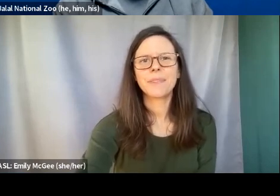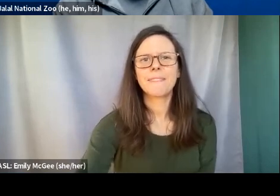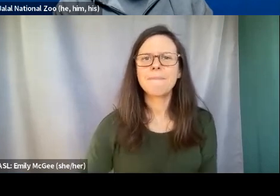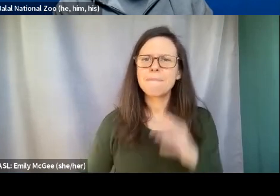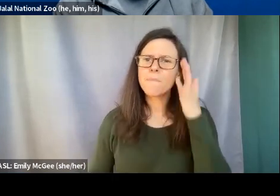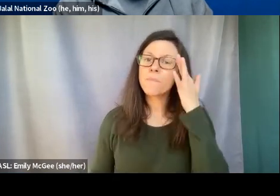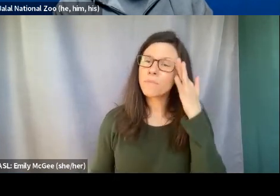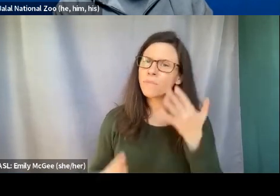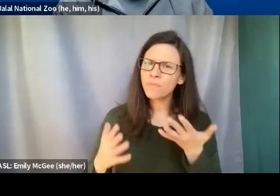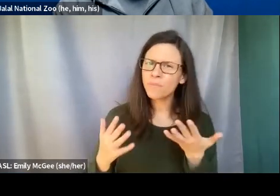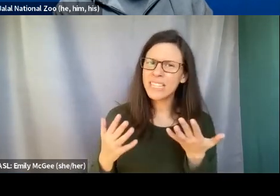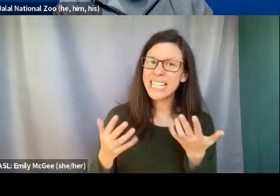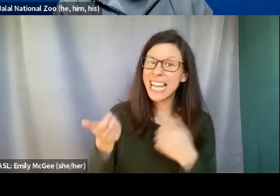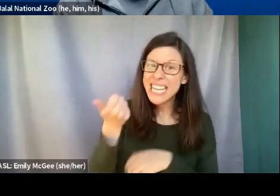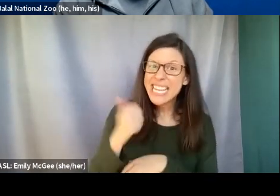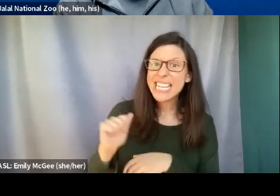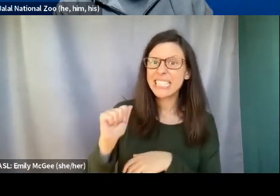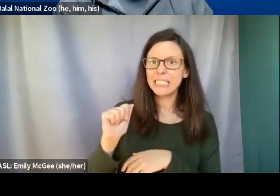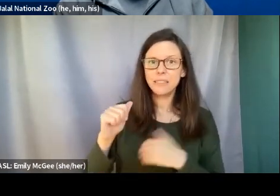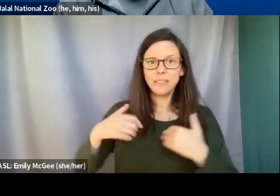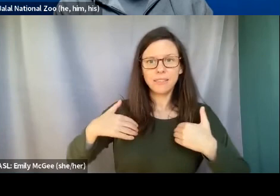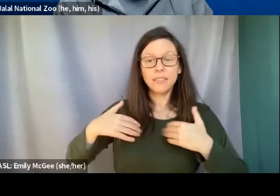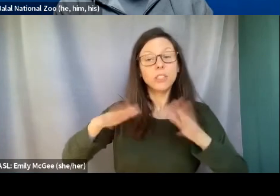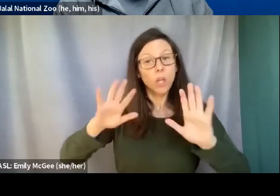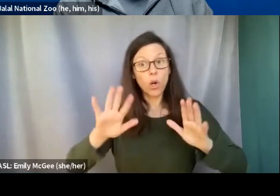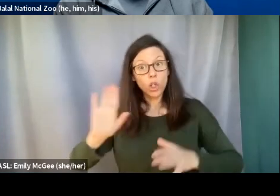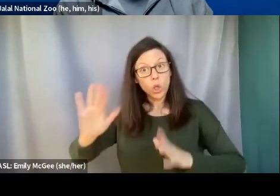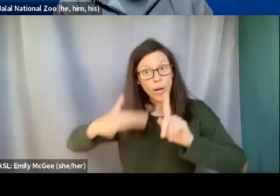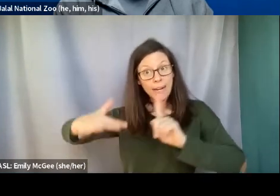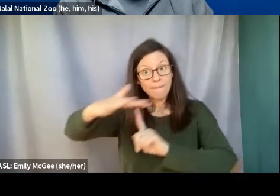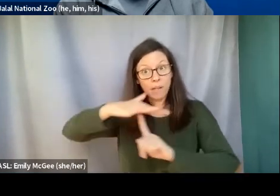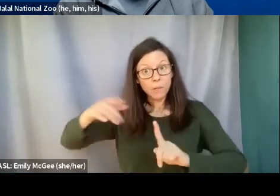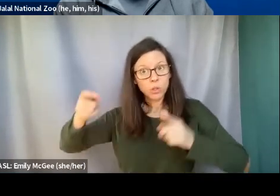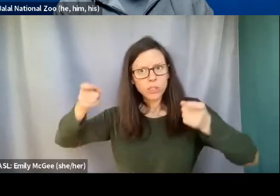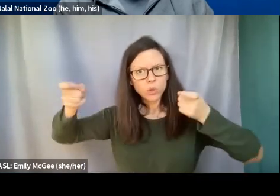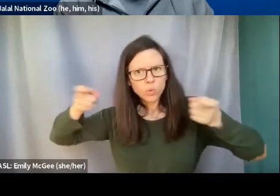species that get into your controlled environments, especially the ones outside? That's such a great